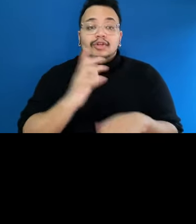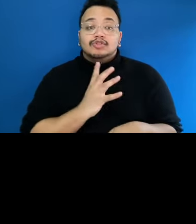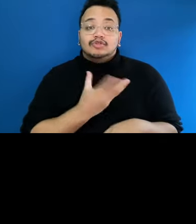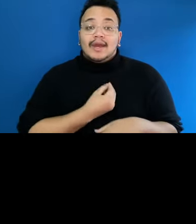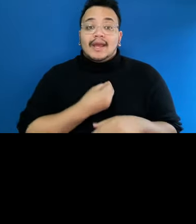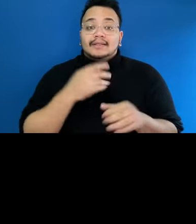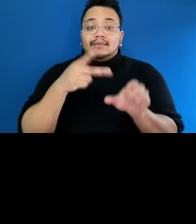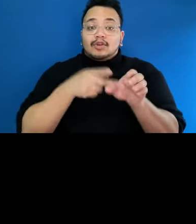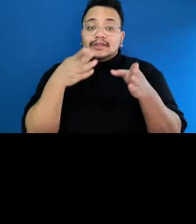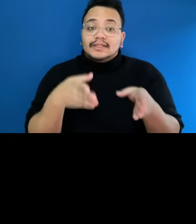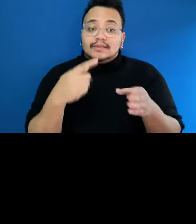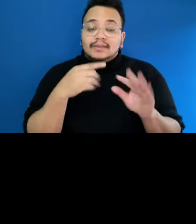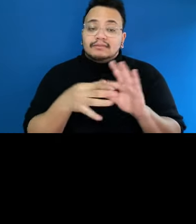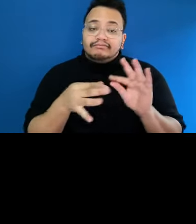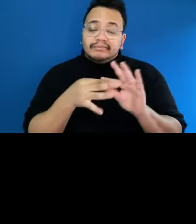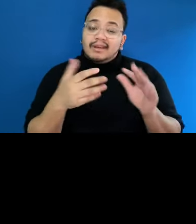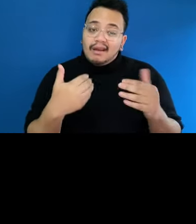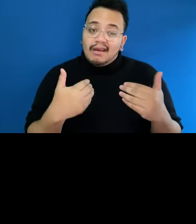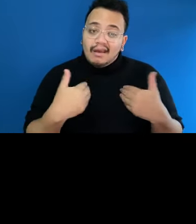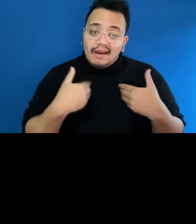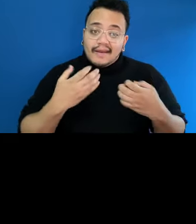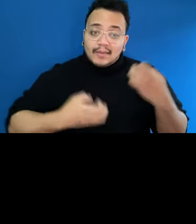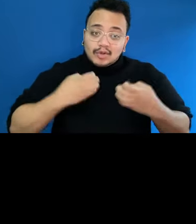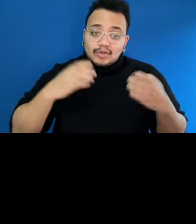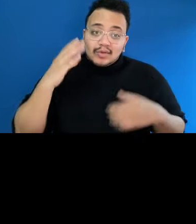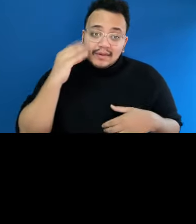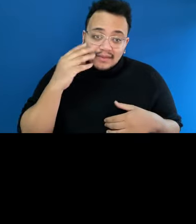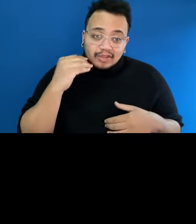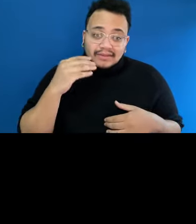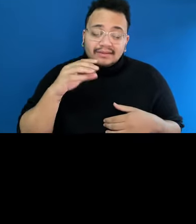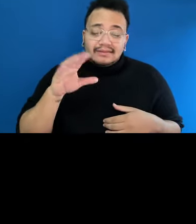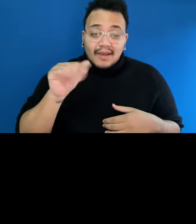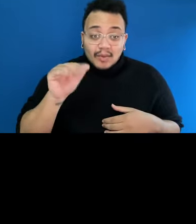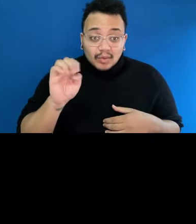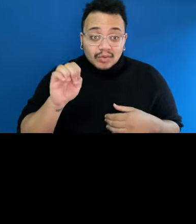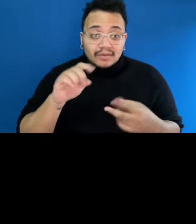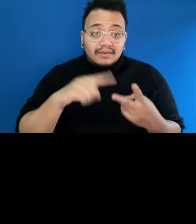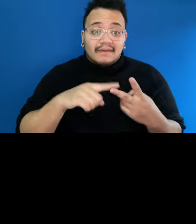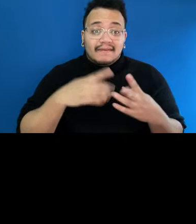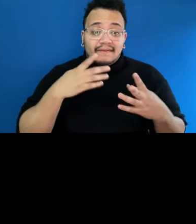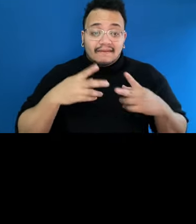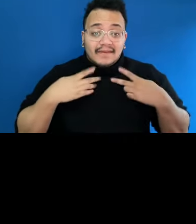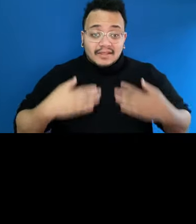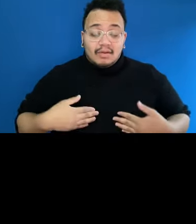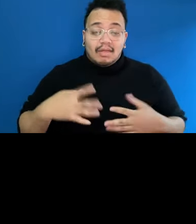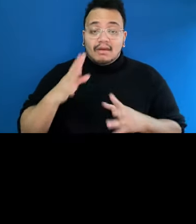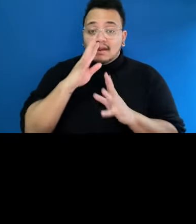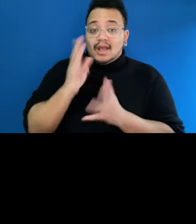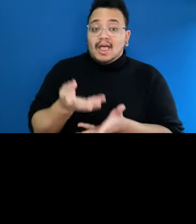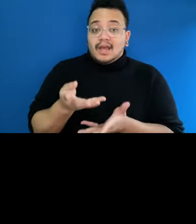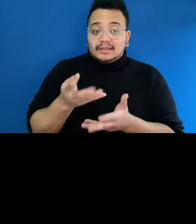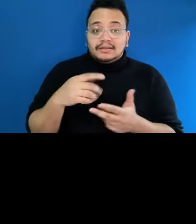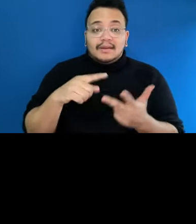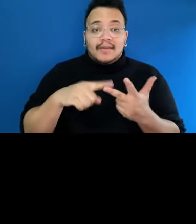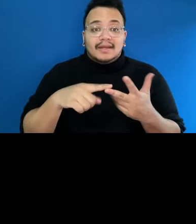physical neglect and emotional neglect, more frequently compared to cisgender LGB people.